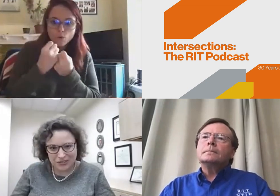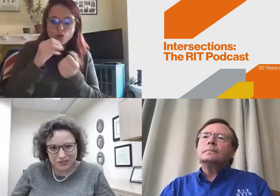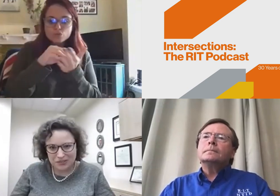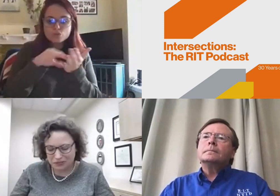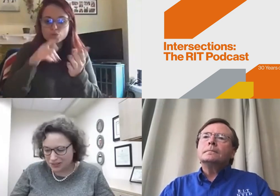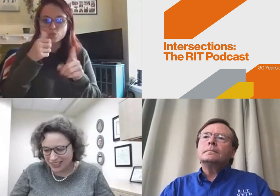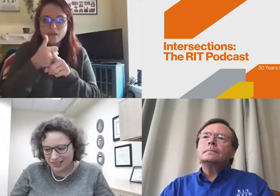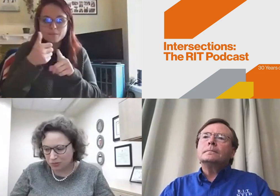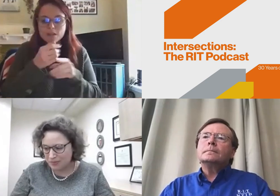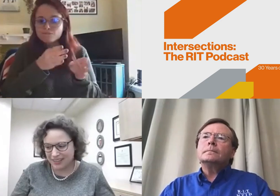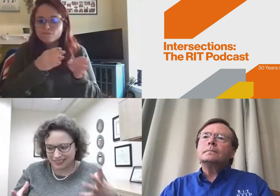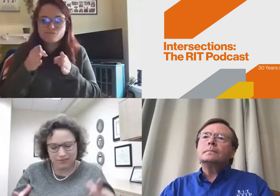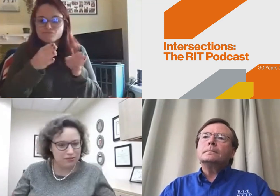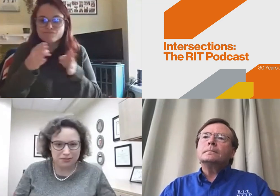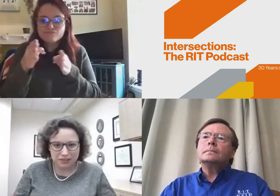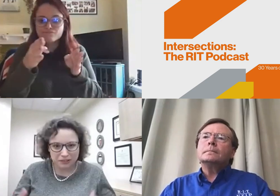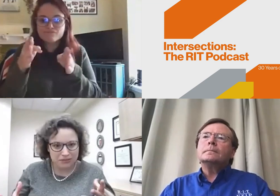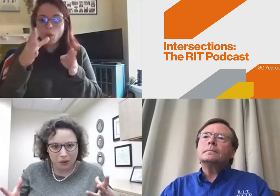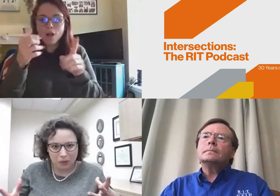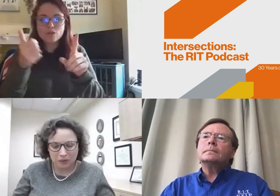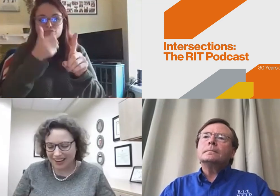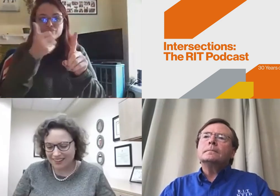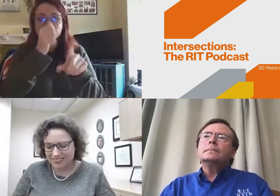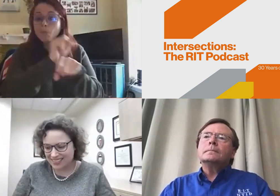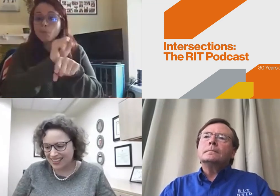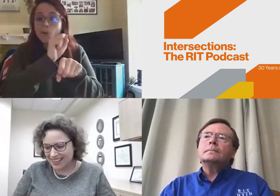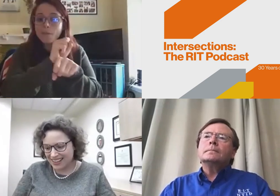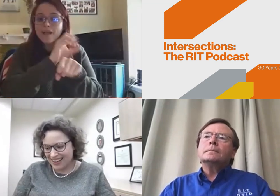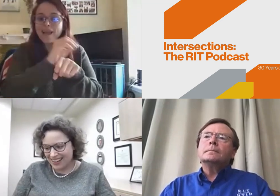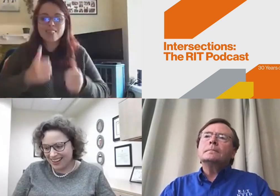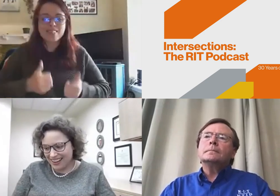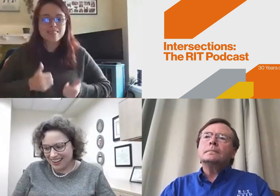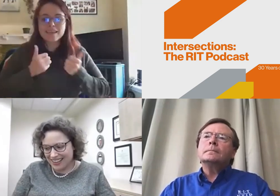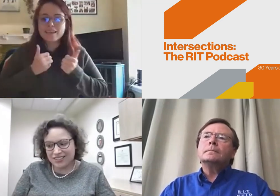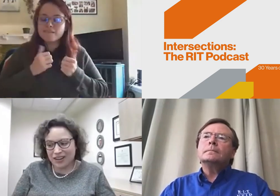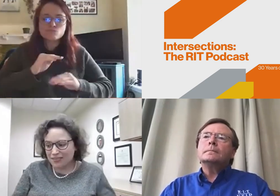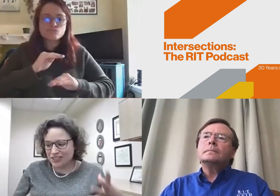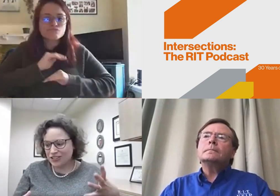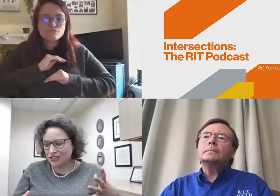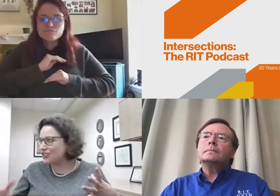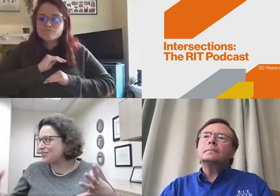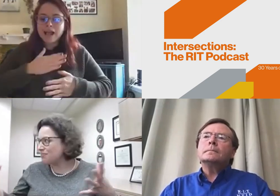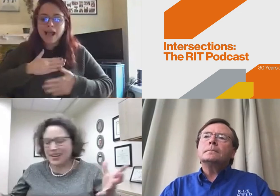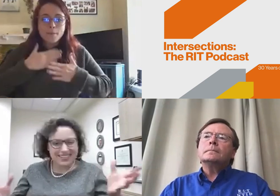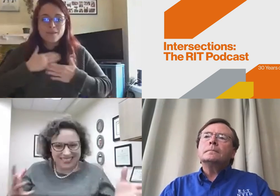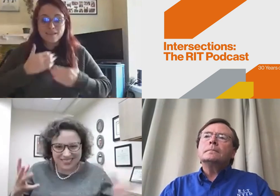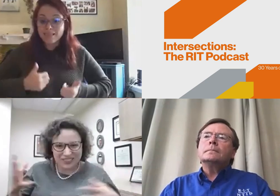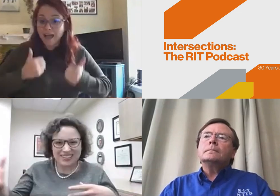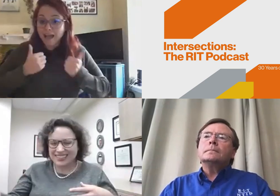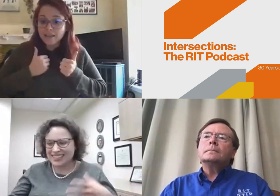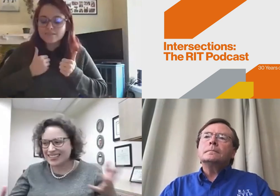reaching employment and living fulfilled whole lives, it's tough to meet students and see